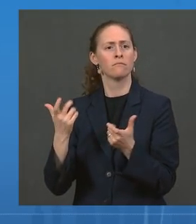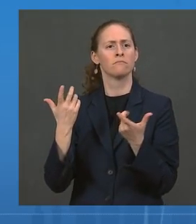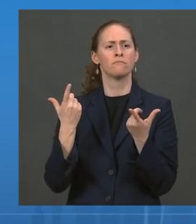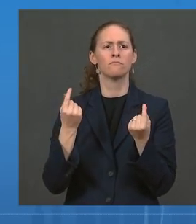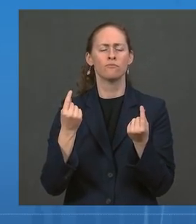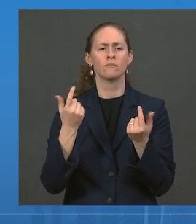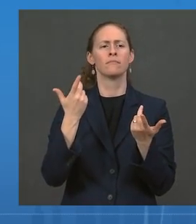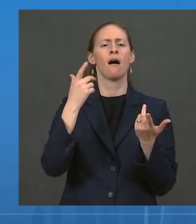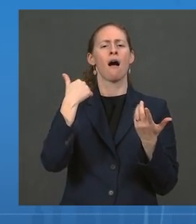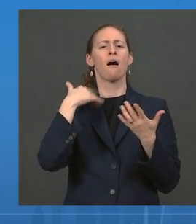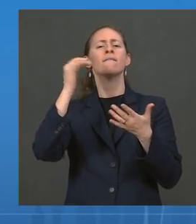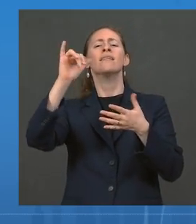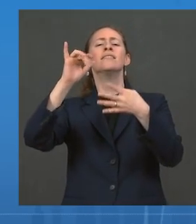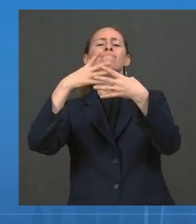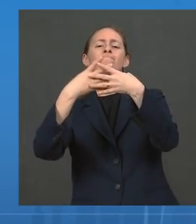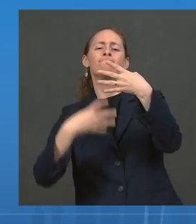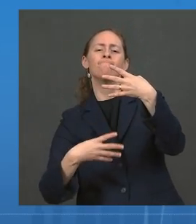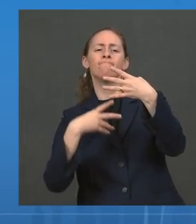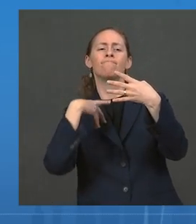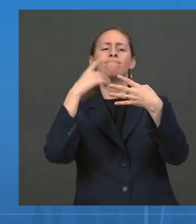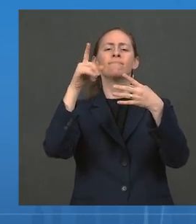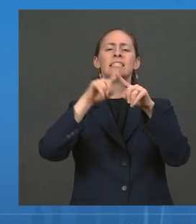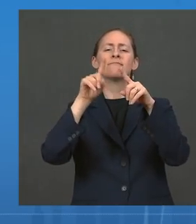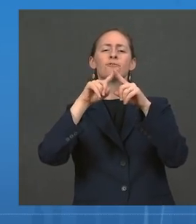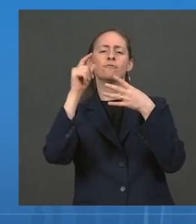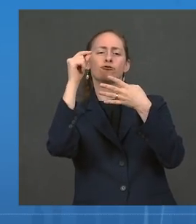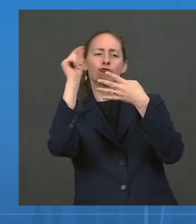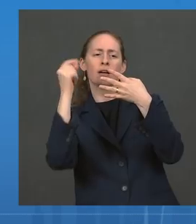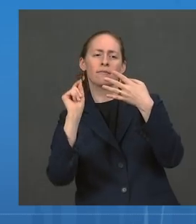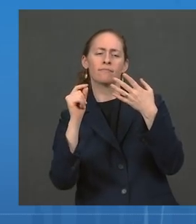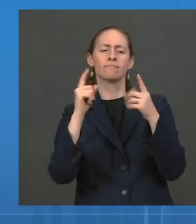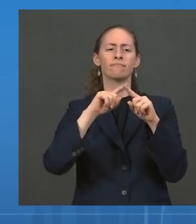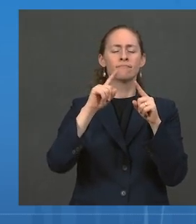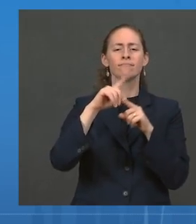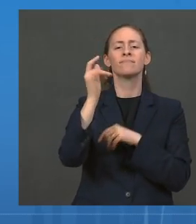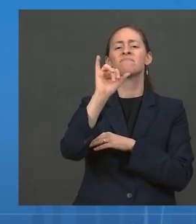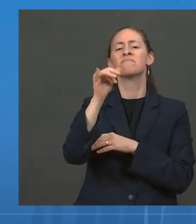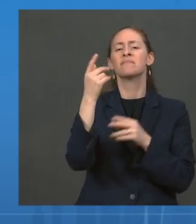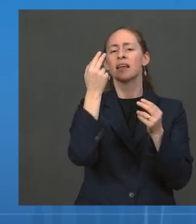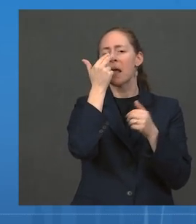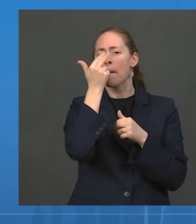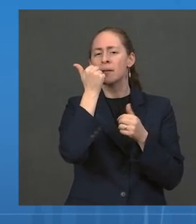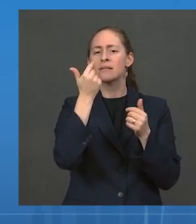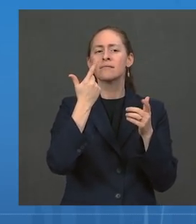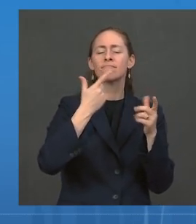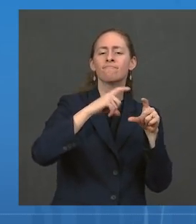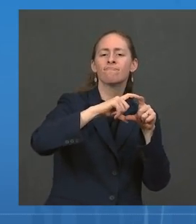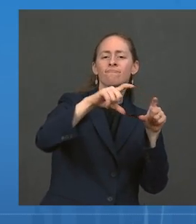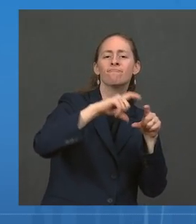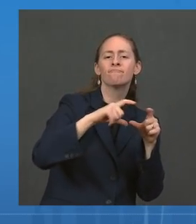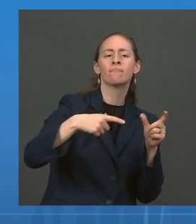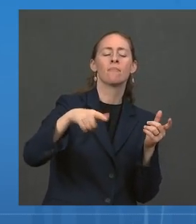even a comic strip. And we've included tips on how to identify misinformation and how to talk with friends and family